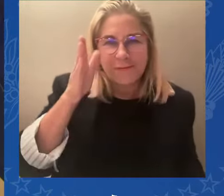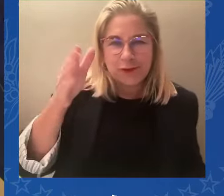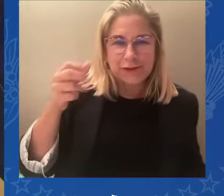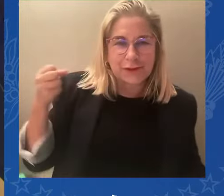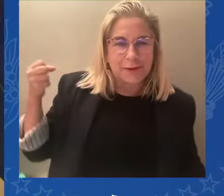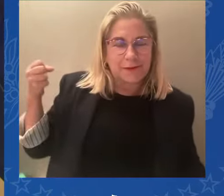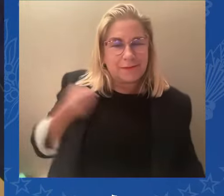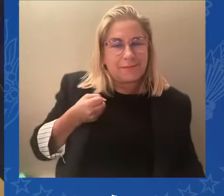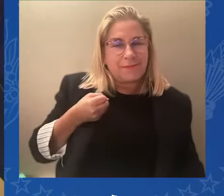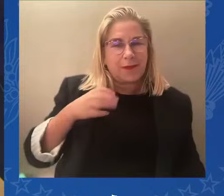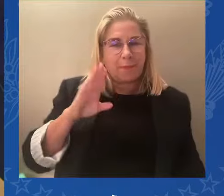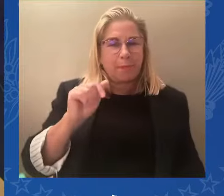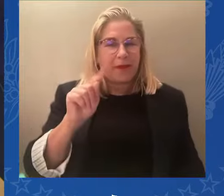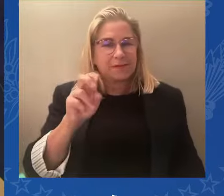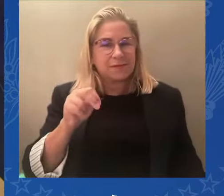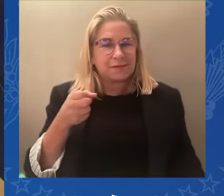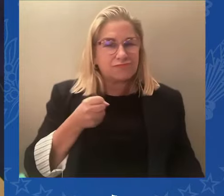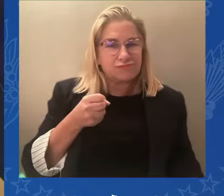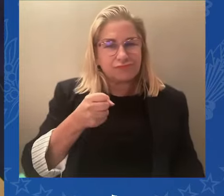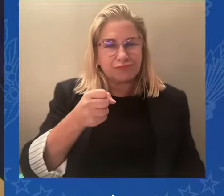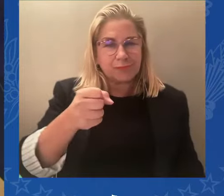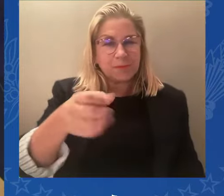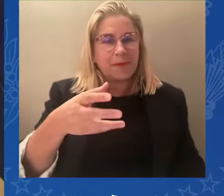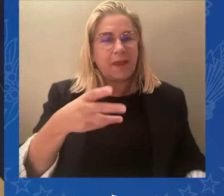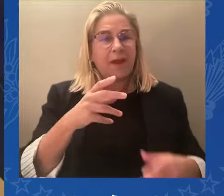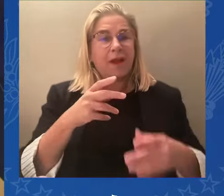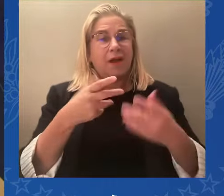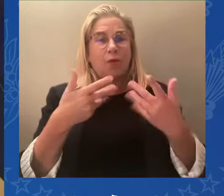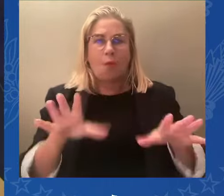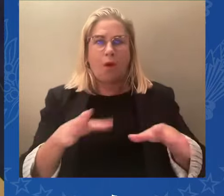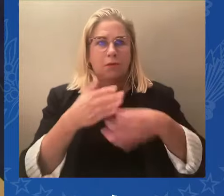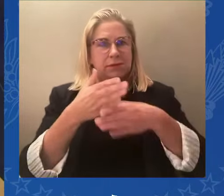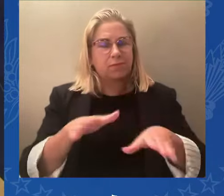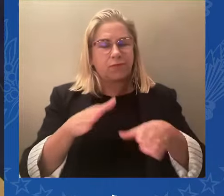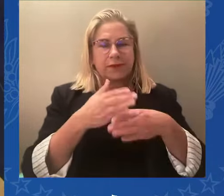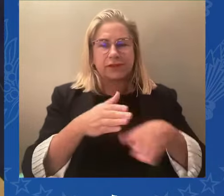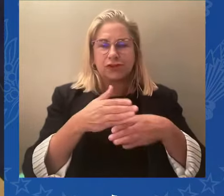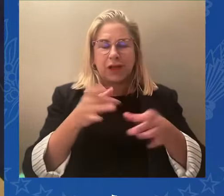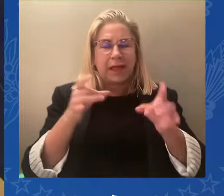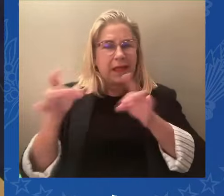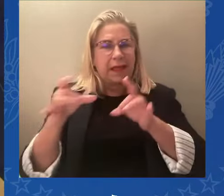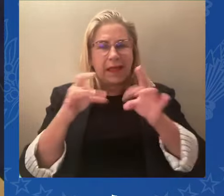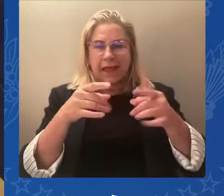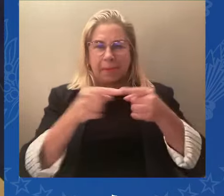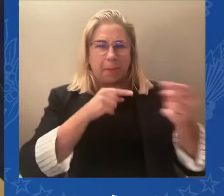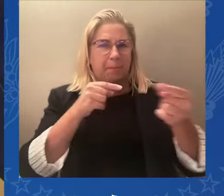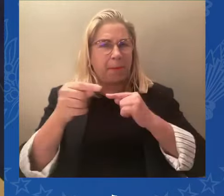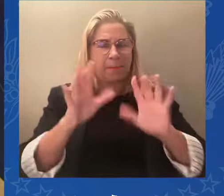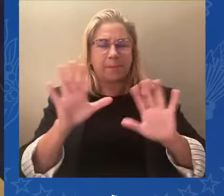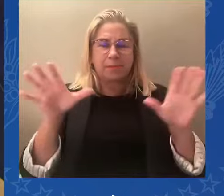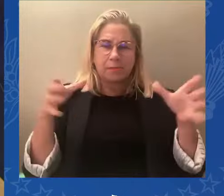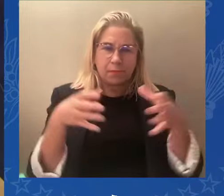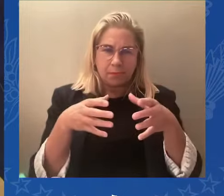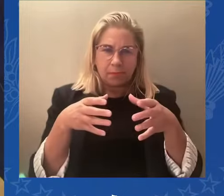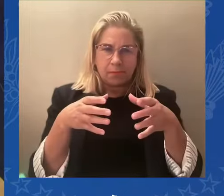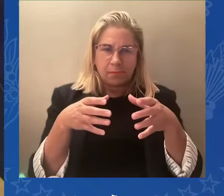And to do it, our nation is counting on the leadership in this room. So, to everyone here,